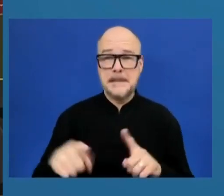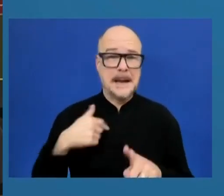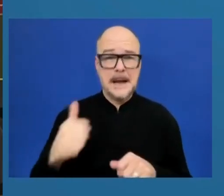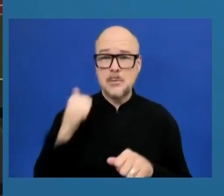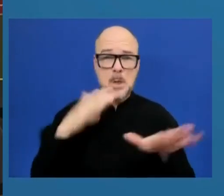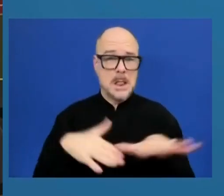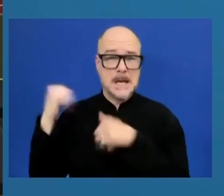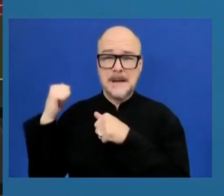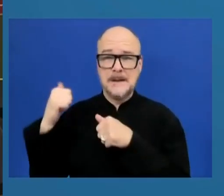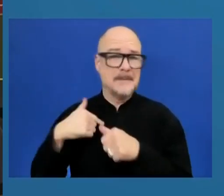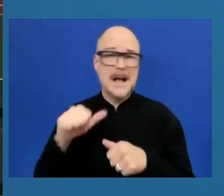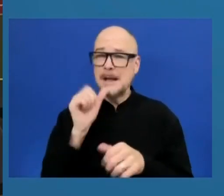so I'll be here to see this through, uh,